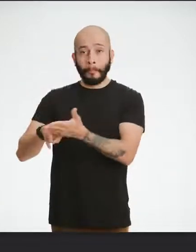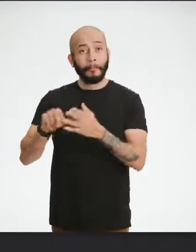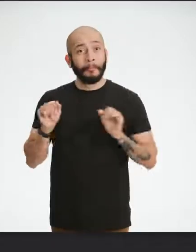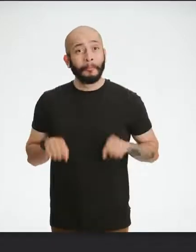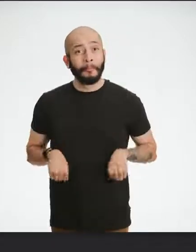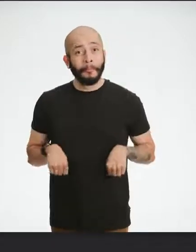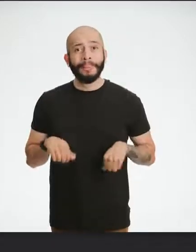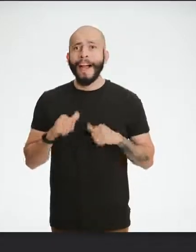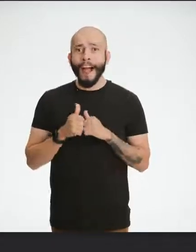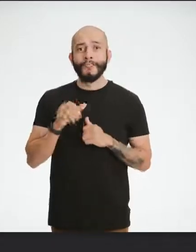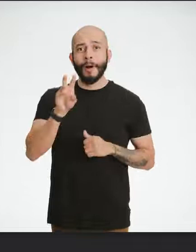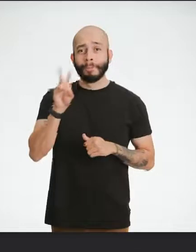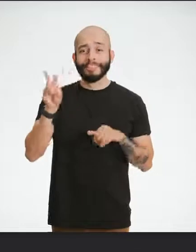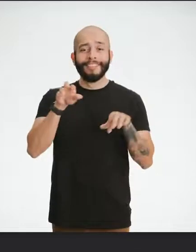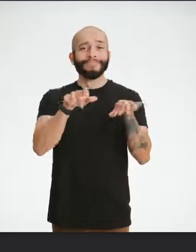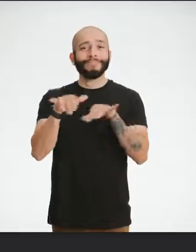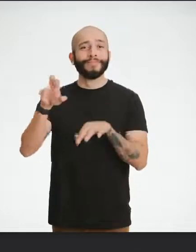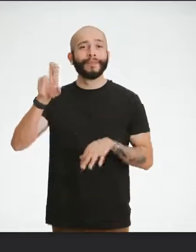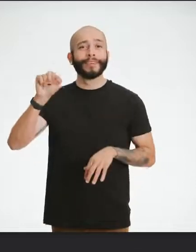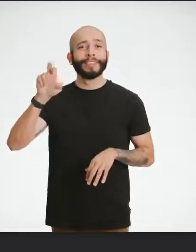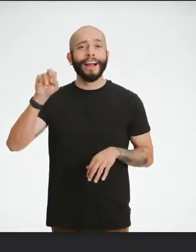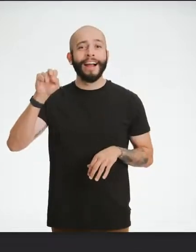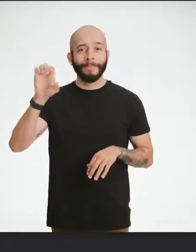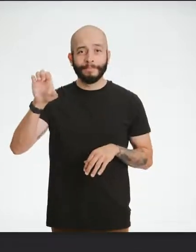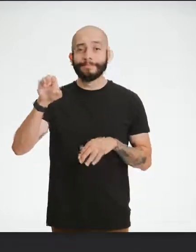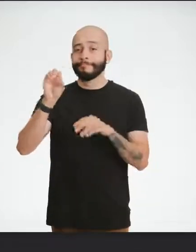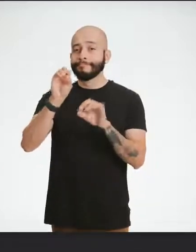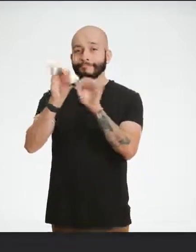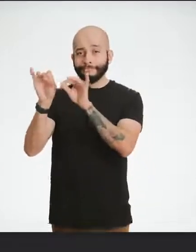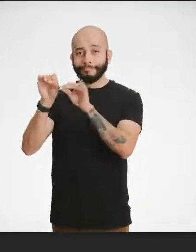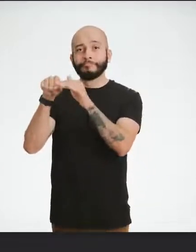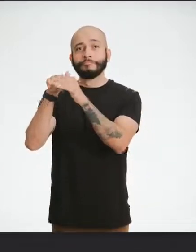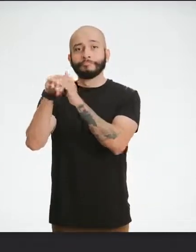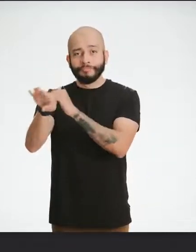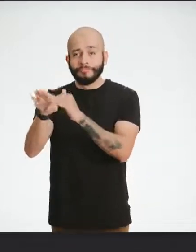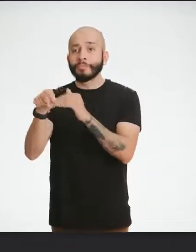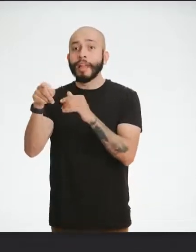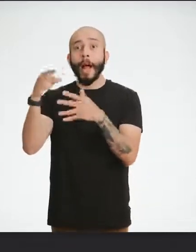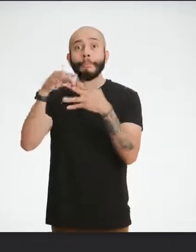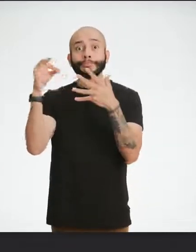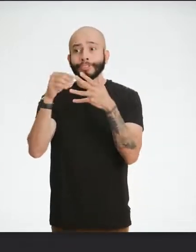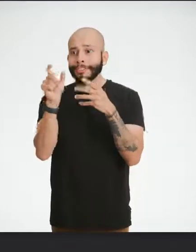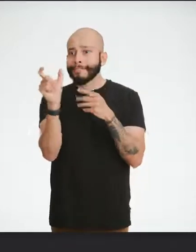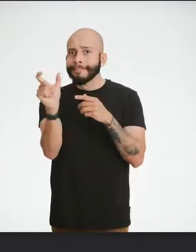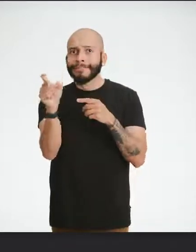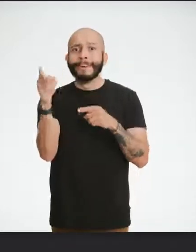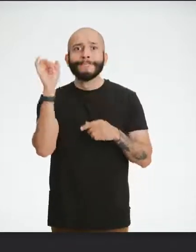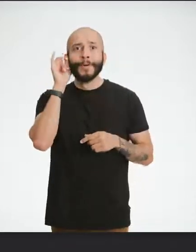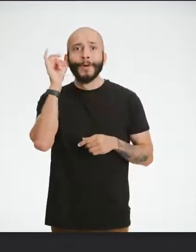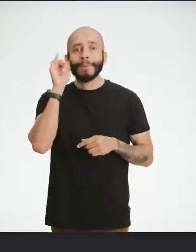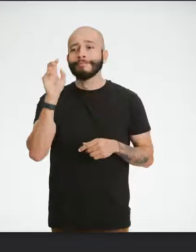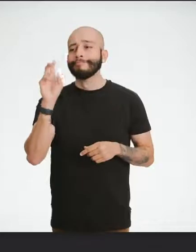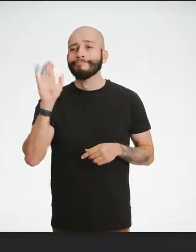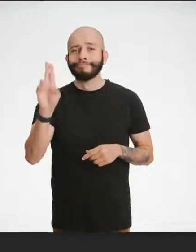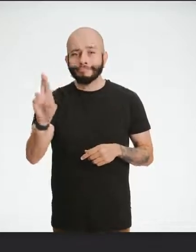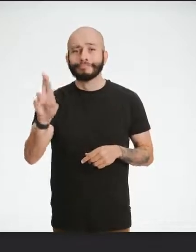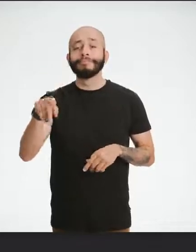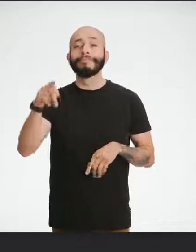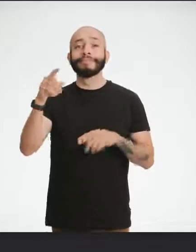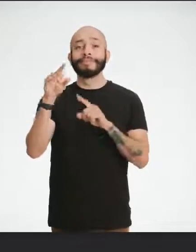On the website, I'll type my username, submit, and choose the option to sign in using a phone,